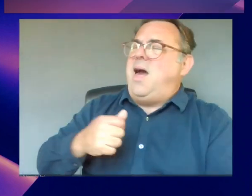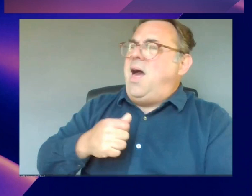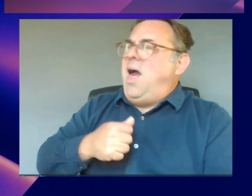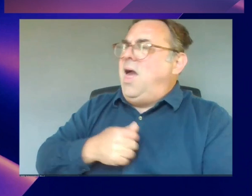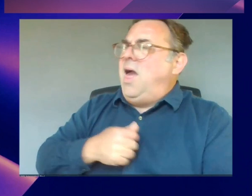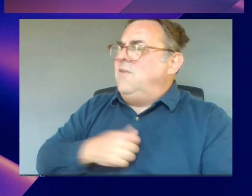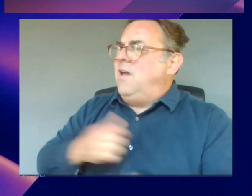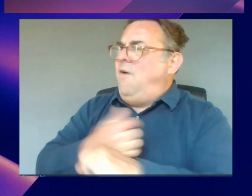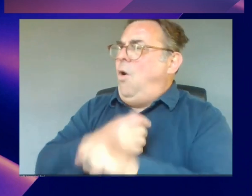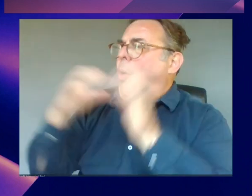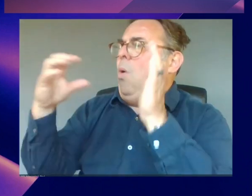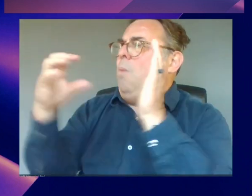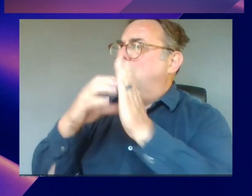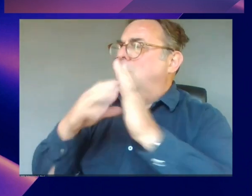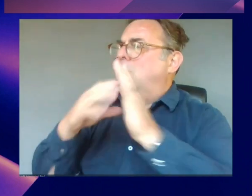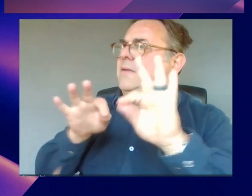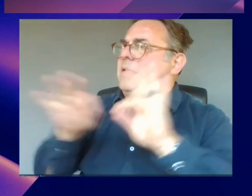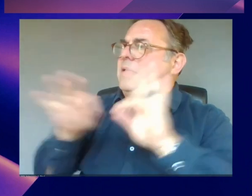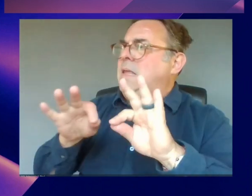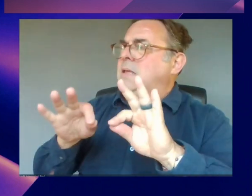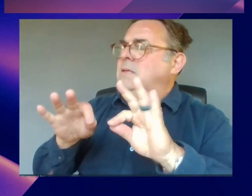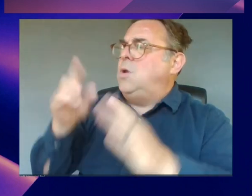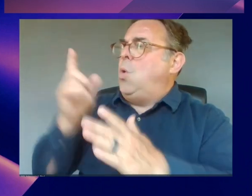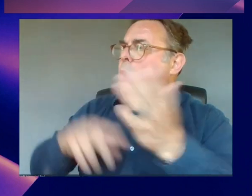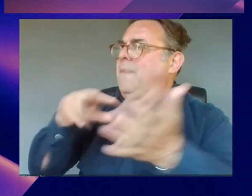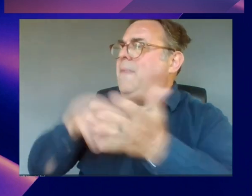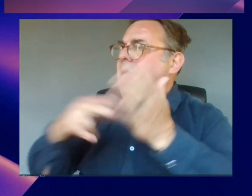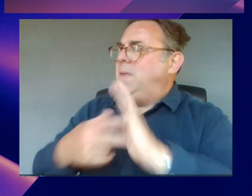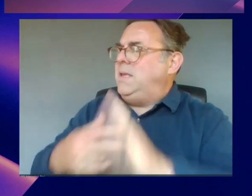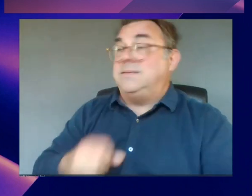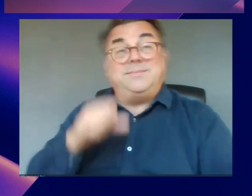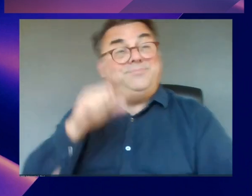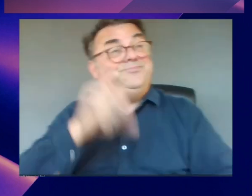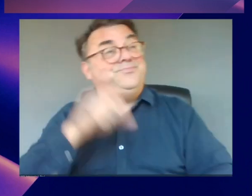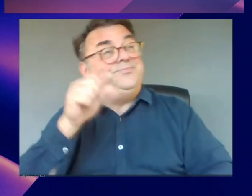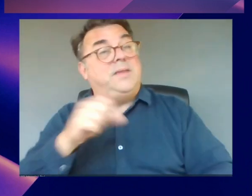of text there explaining you go what this actually means. Yeah, yeah, exactly. Normally, I would have to go to